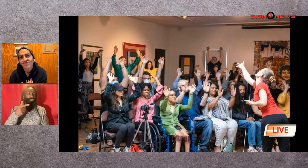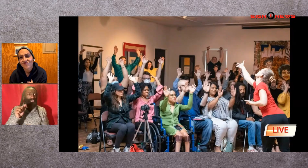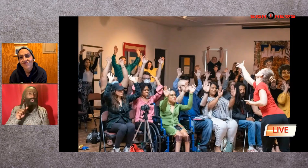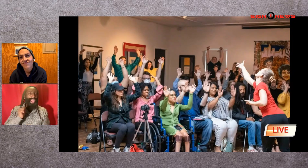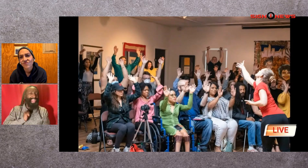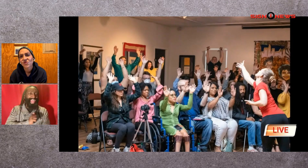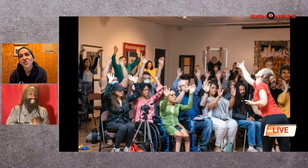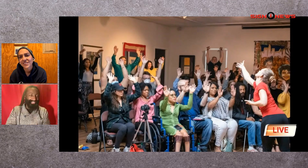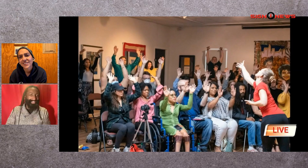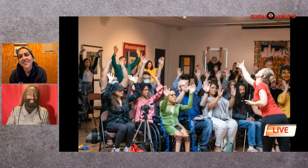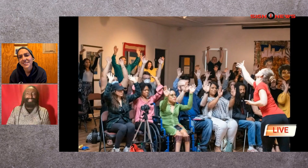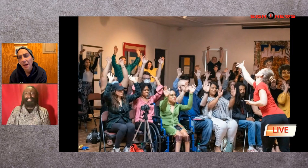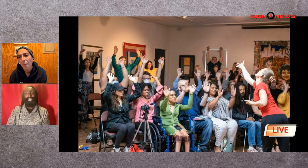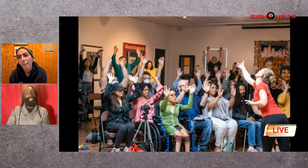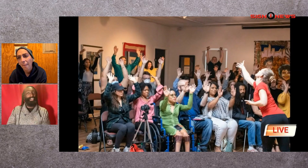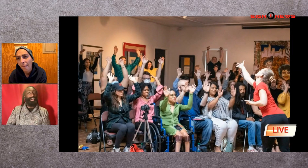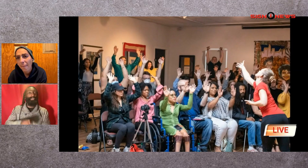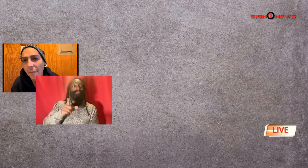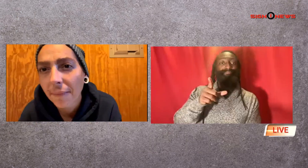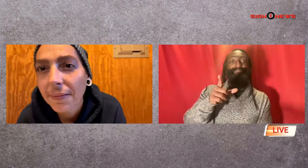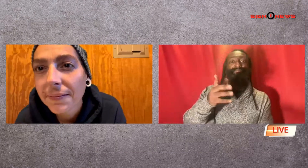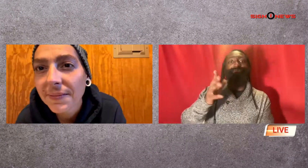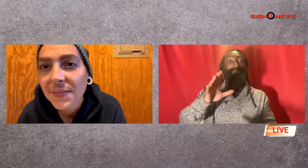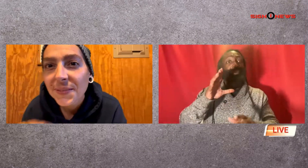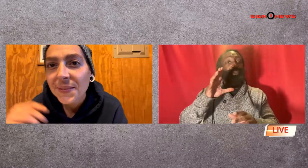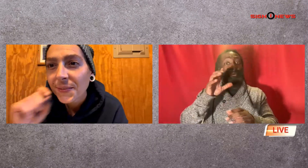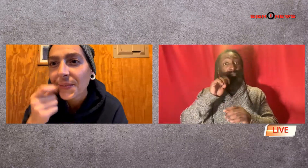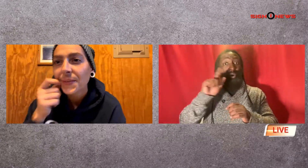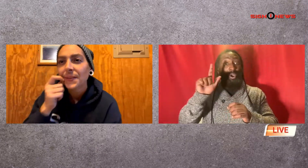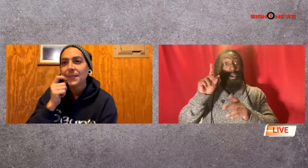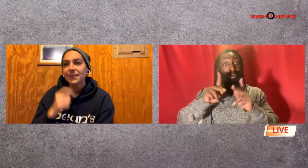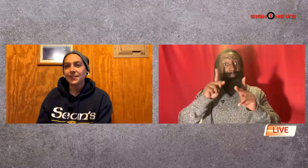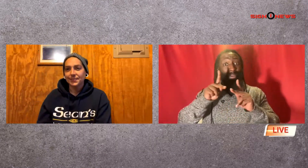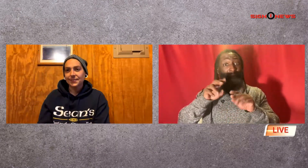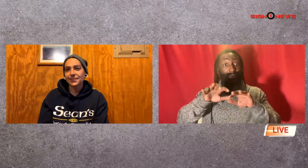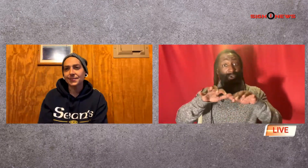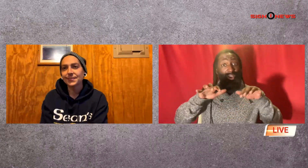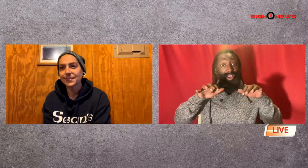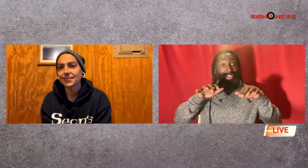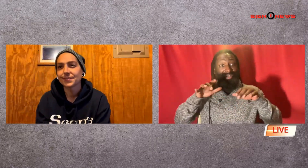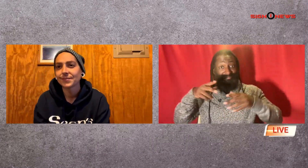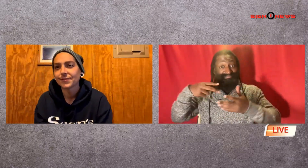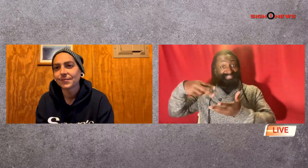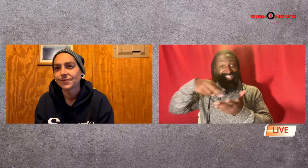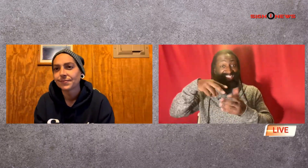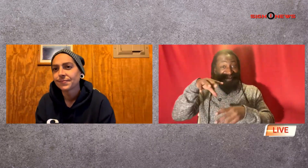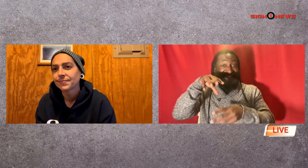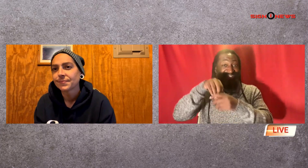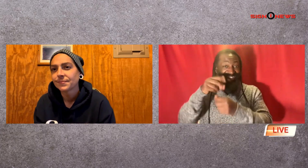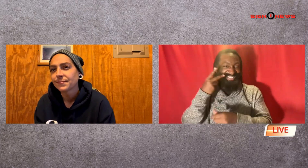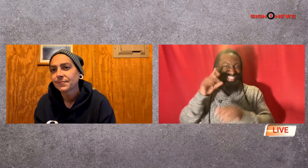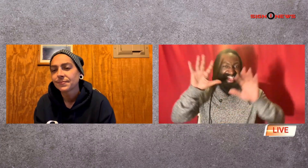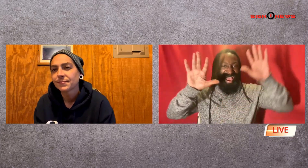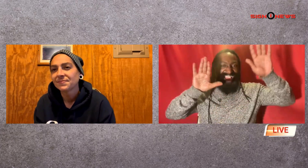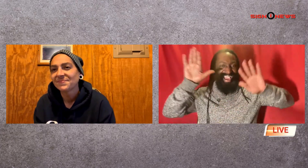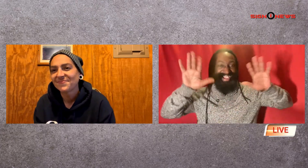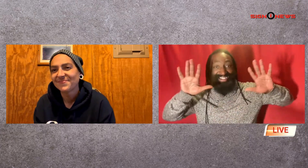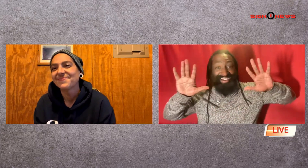it was in Atlanta Georgia all the people in the audience they got they got involved with